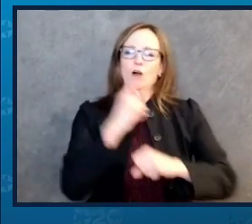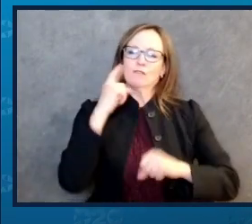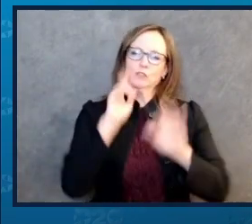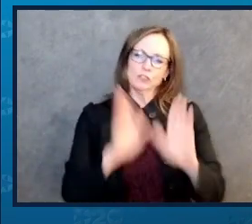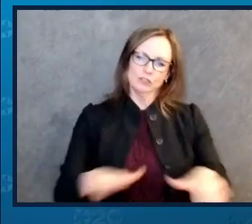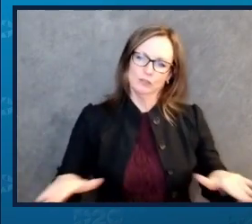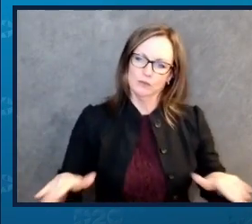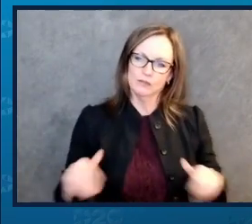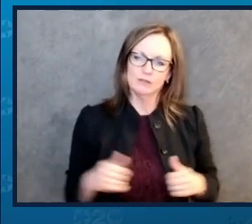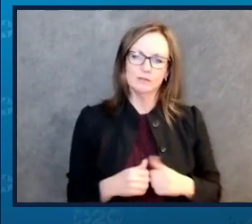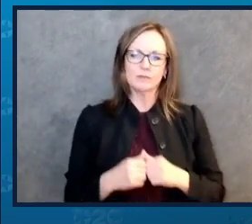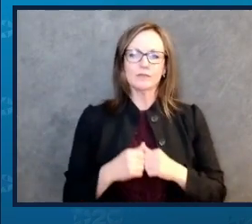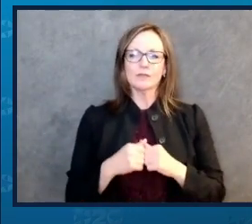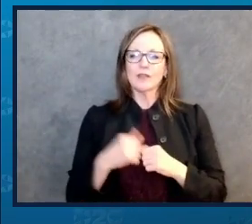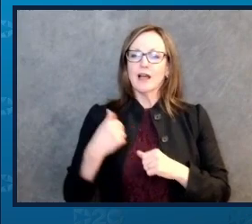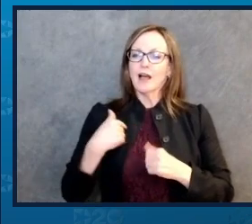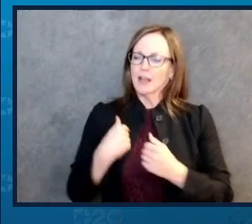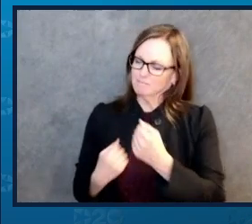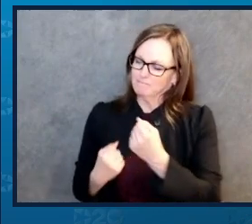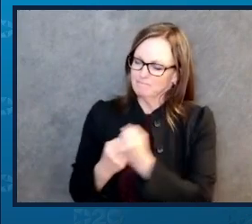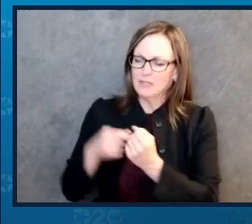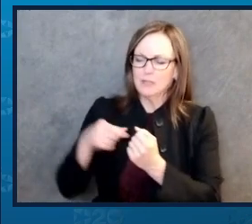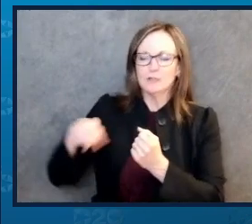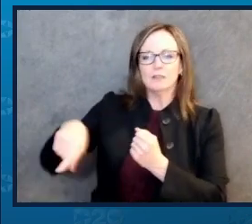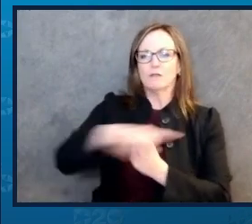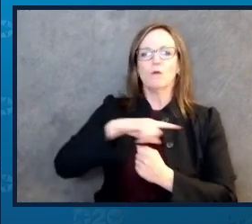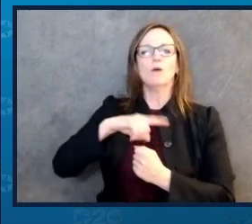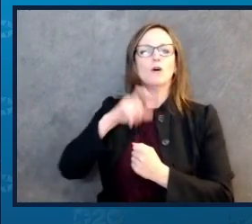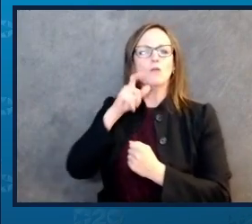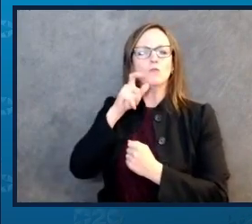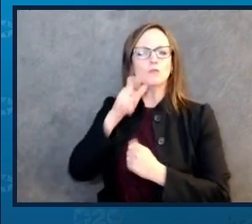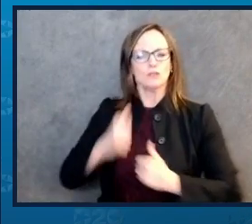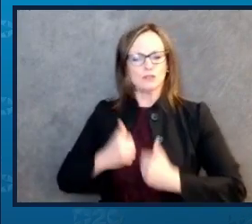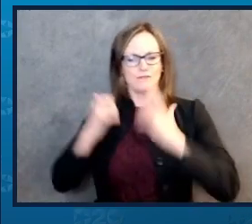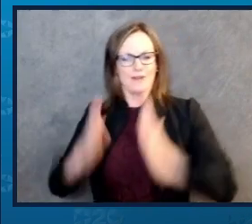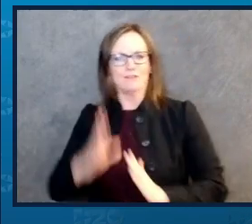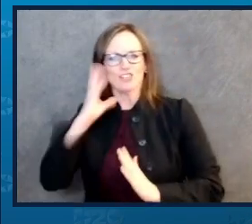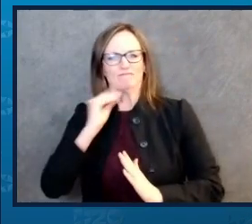HELP TAKE DOWN ONE OF THE